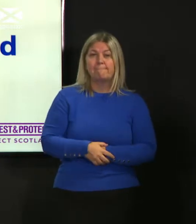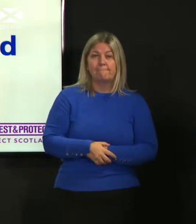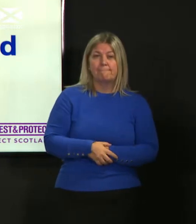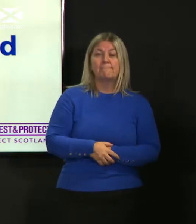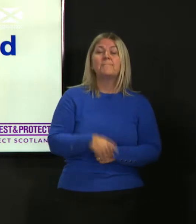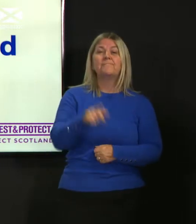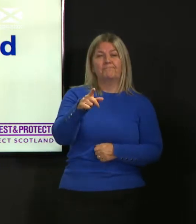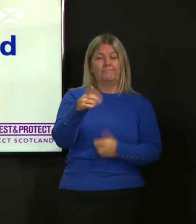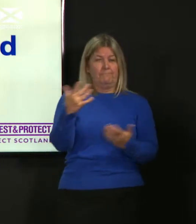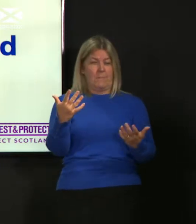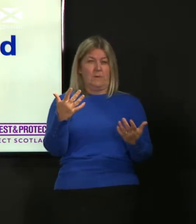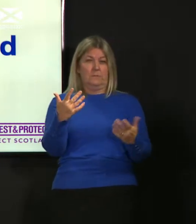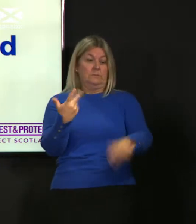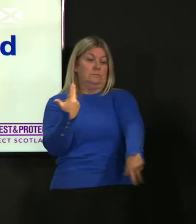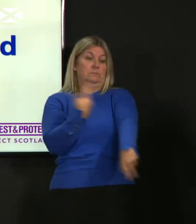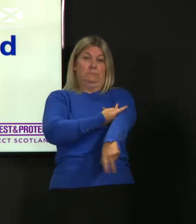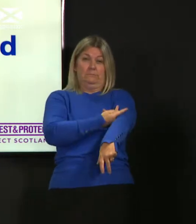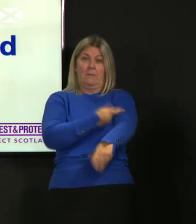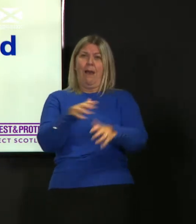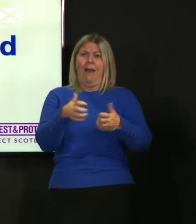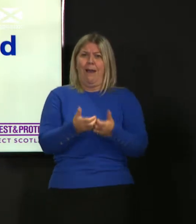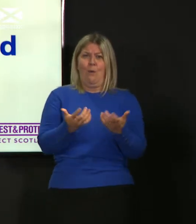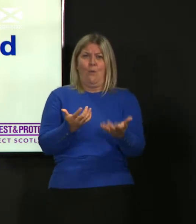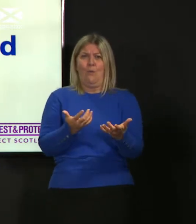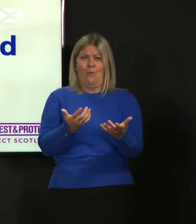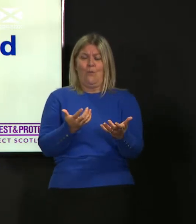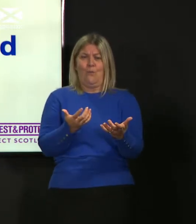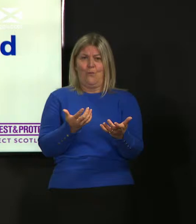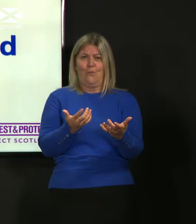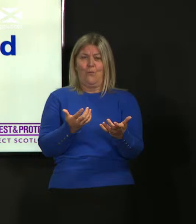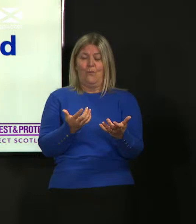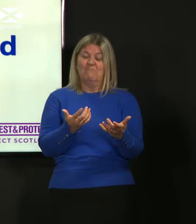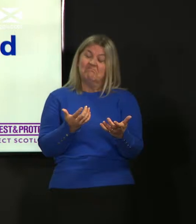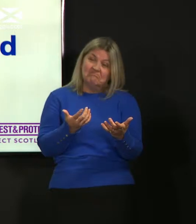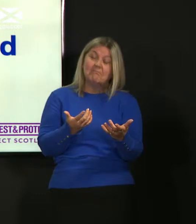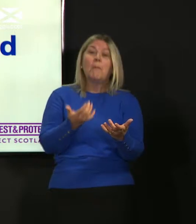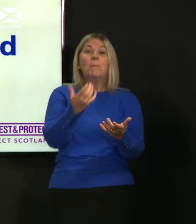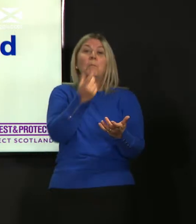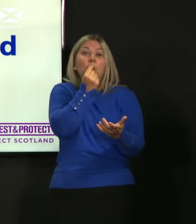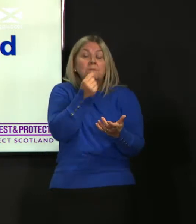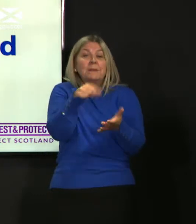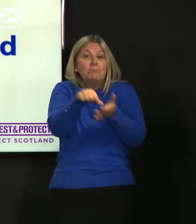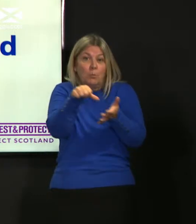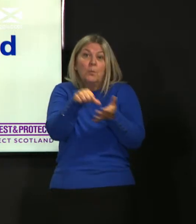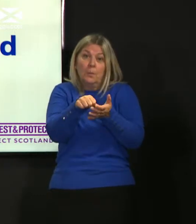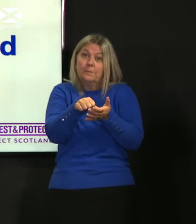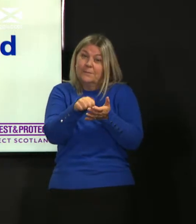how we get the vaccine to you there may be some glitches. But we're working very closely every